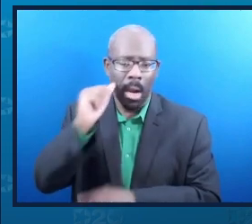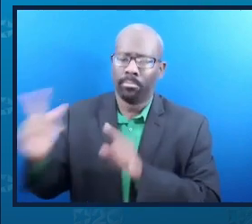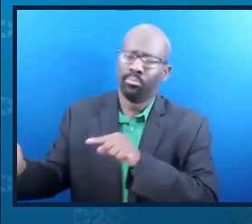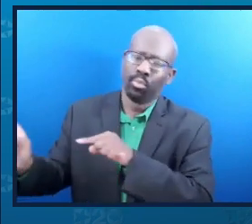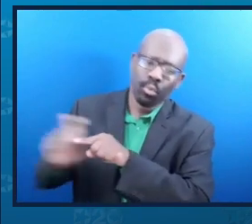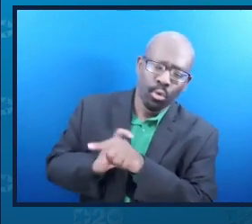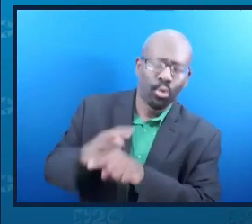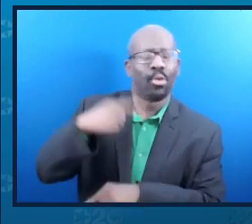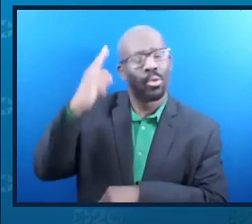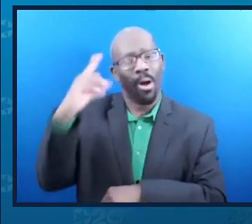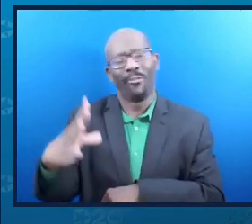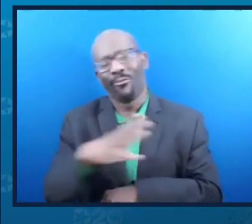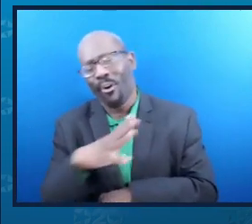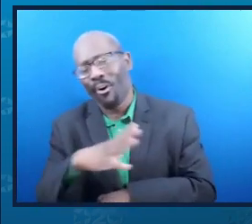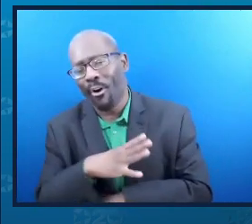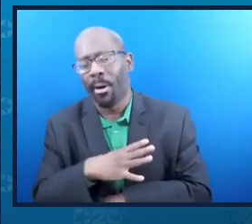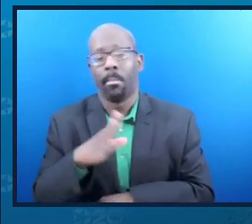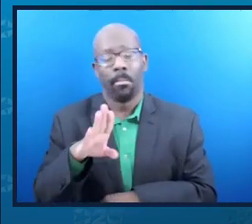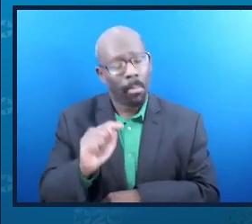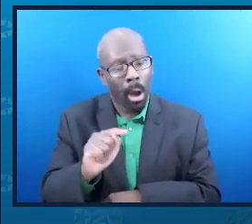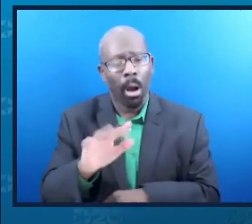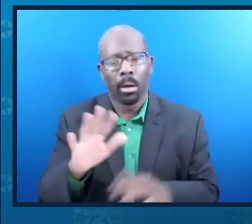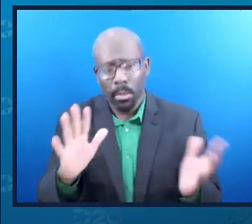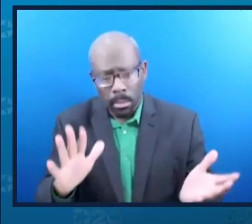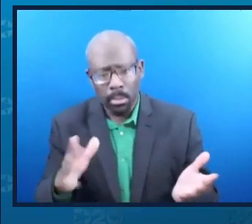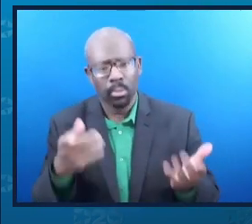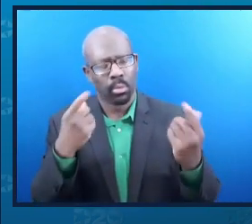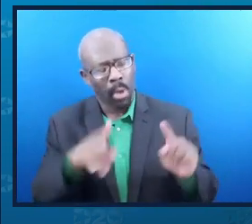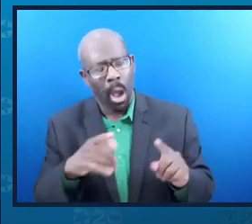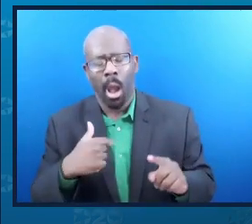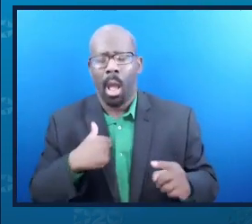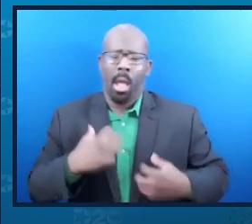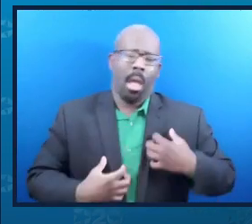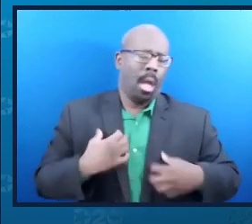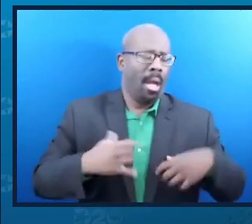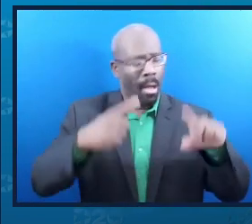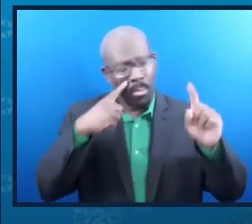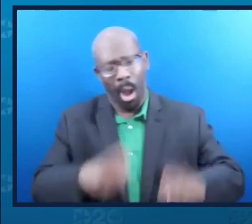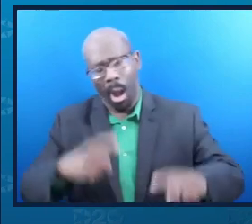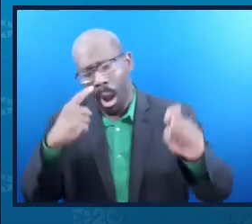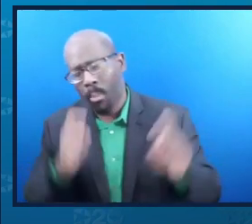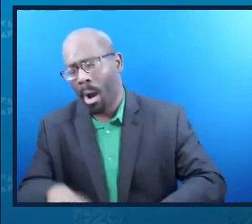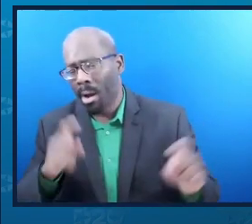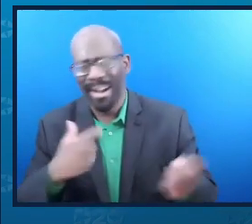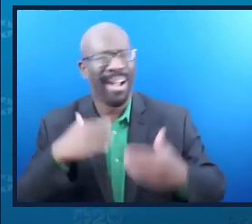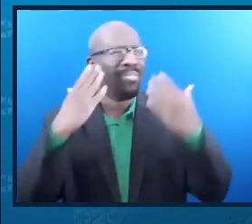I'M FINE, I SAID. AND THEN I BROKE DOWN AND STARTED TO CRY.